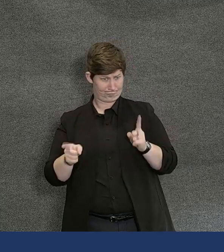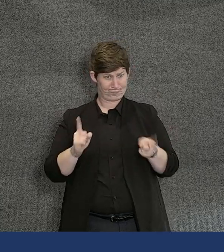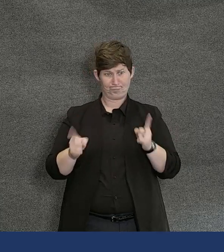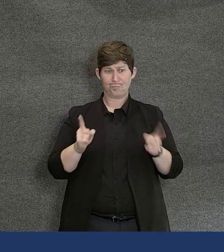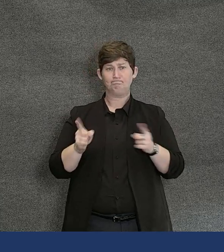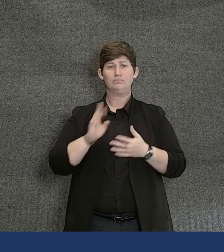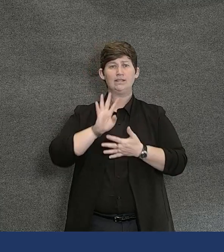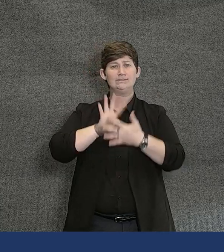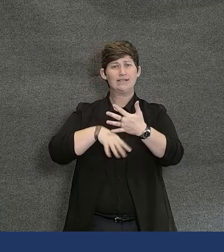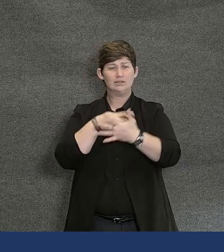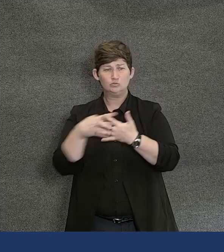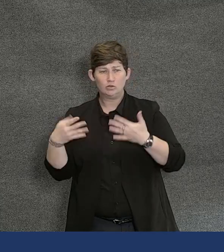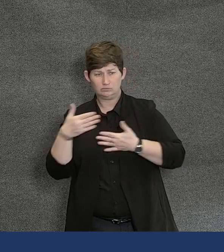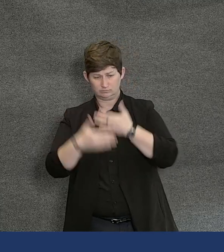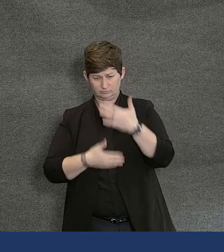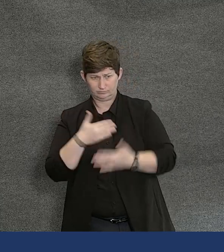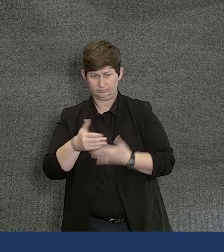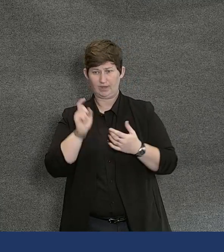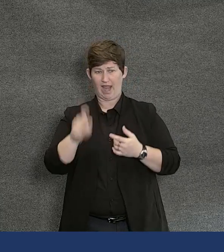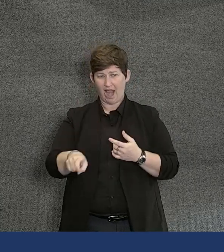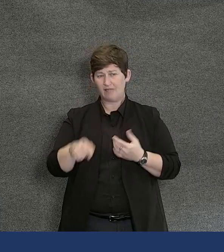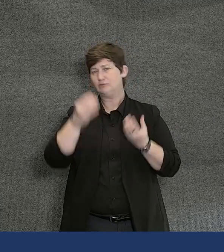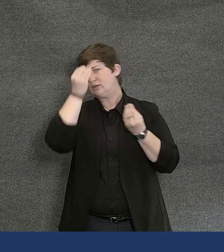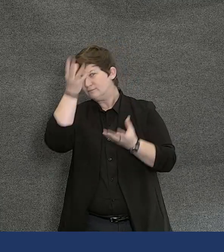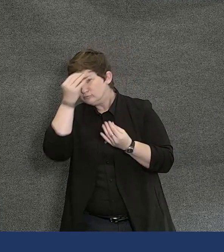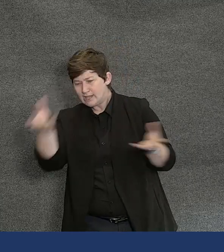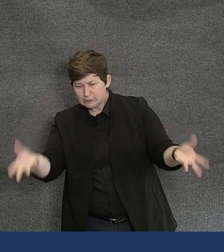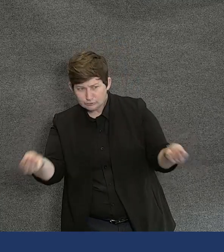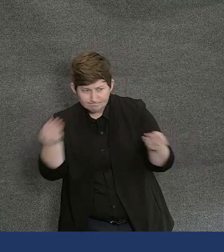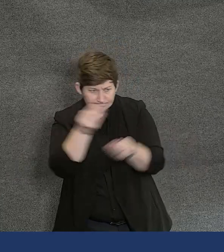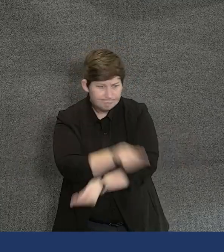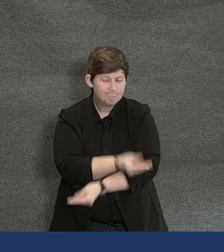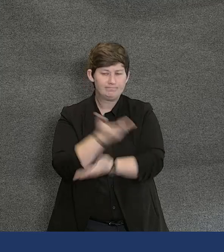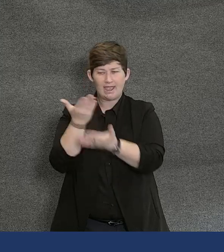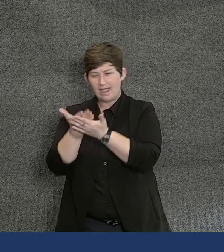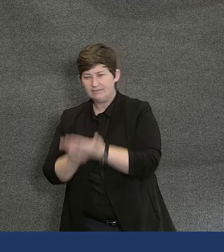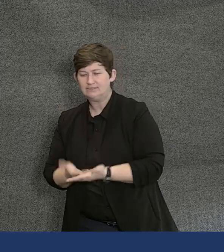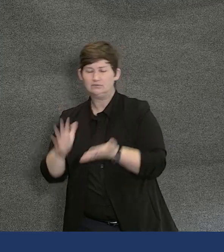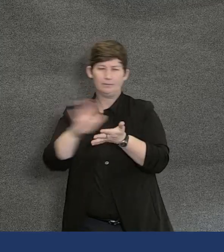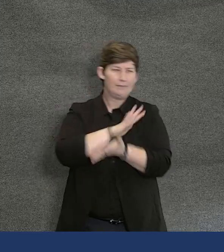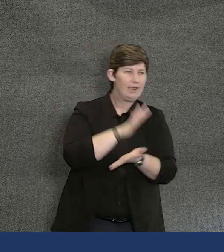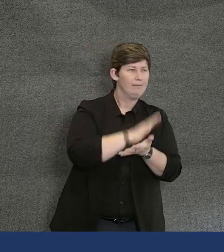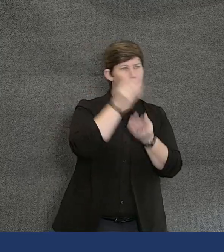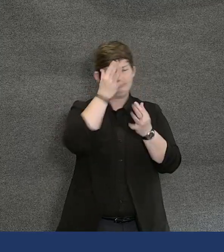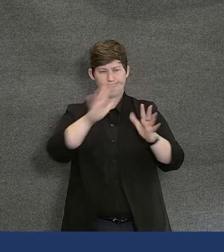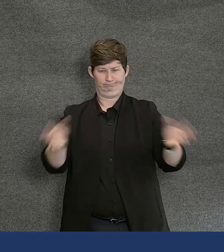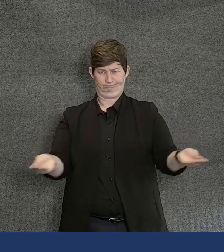You have to trade information. You got to do that by a certain amount of time. Then we're going to bring motions to dismiss where they're